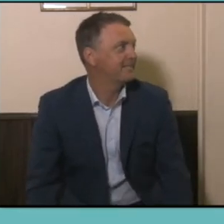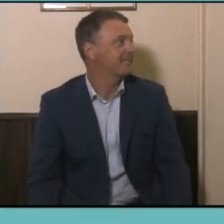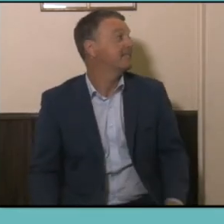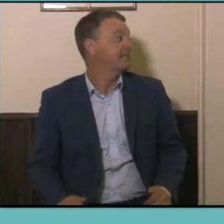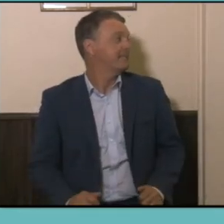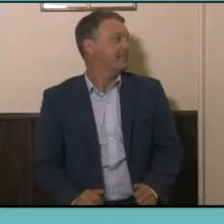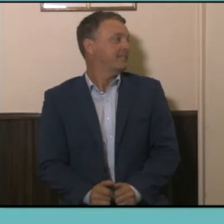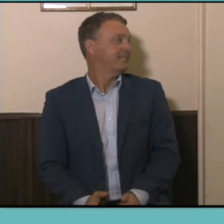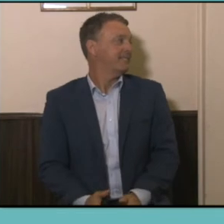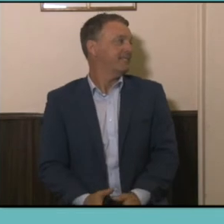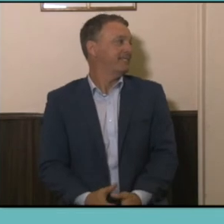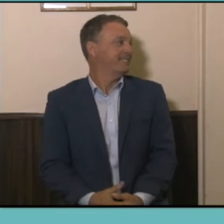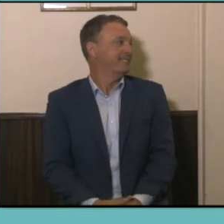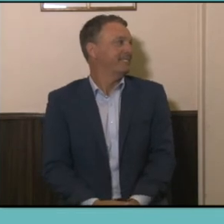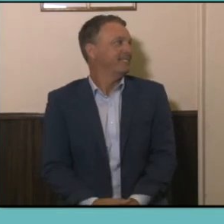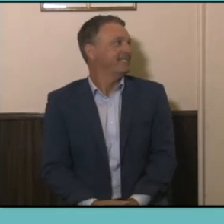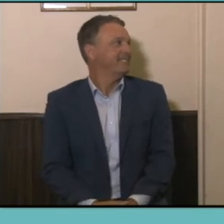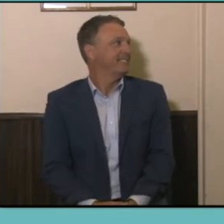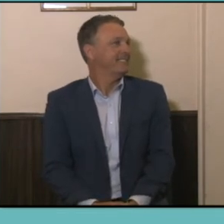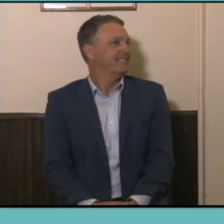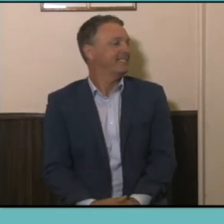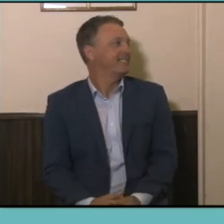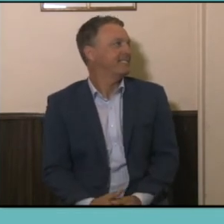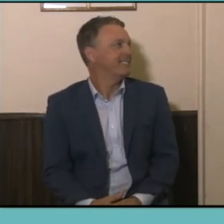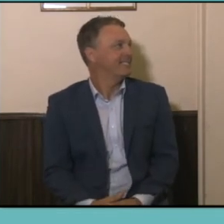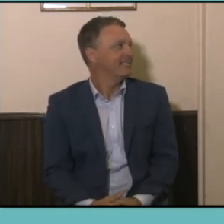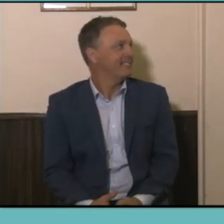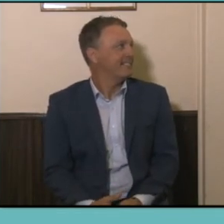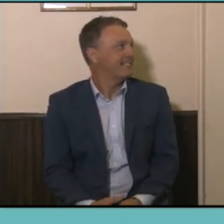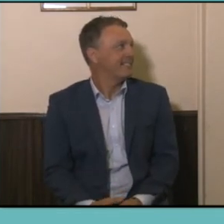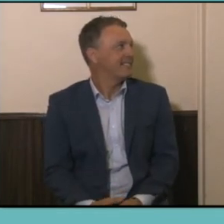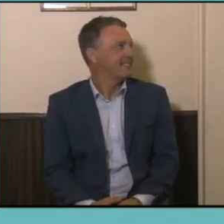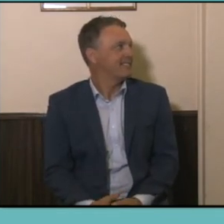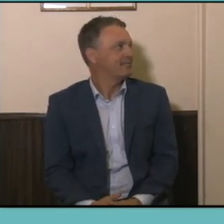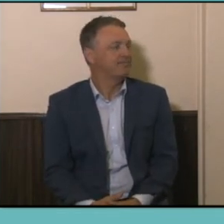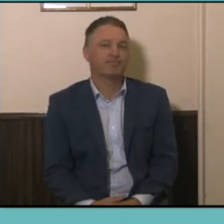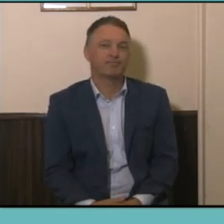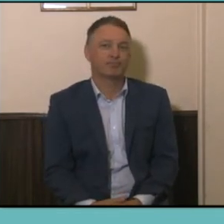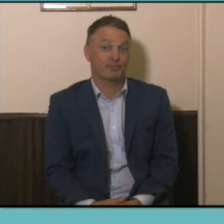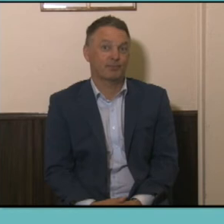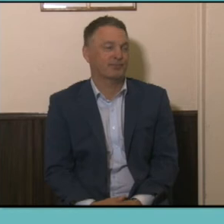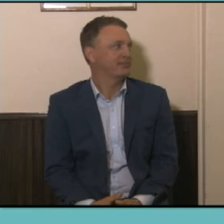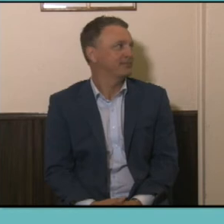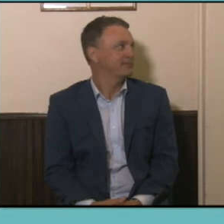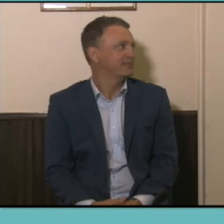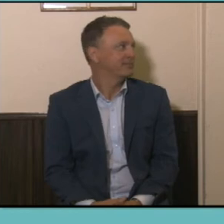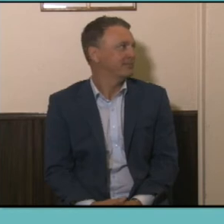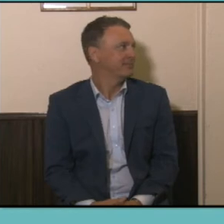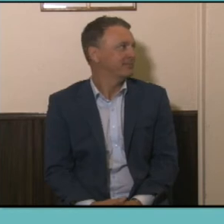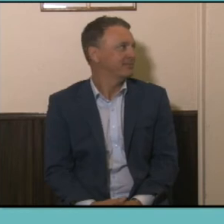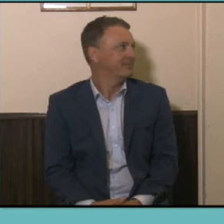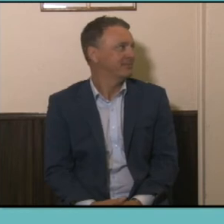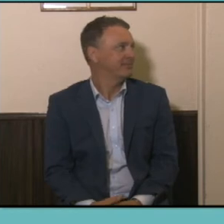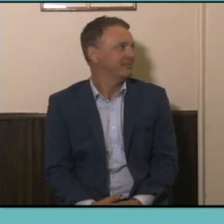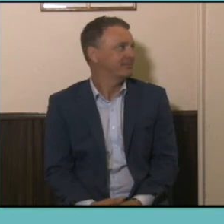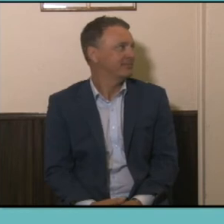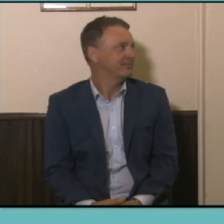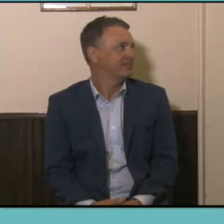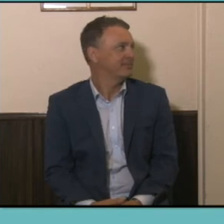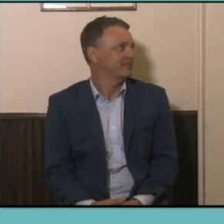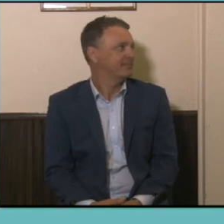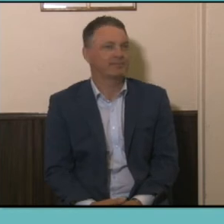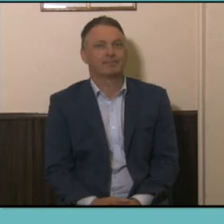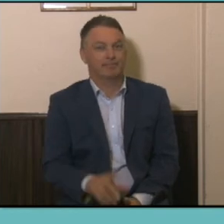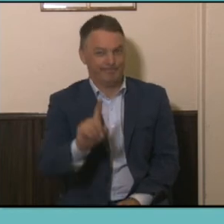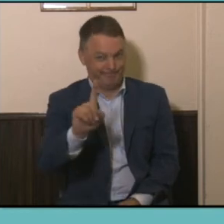all right excellent ... sorry [delay in slide projection]